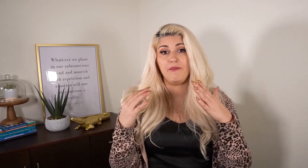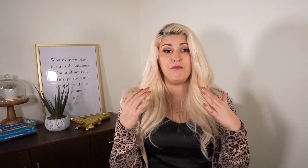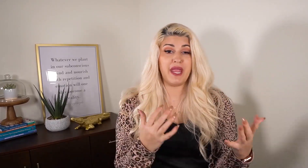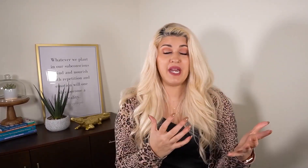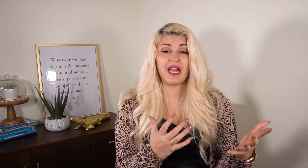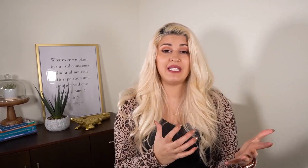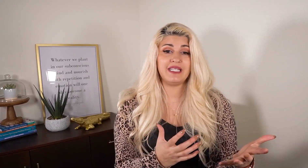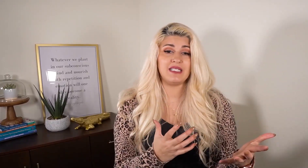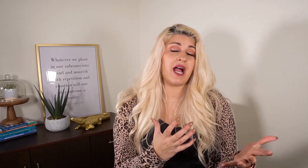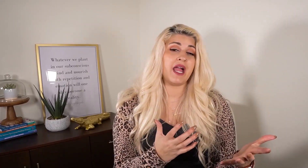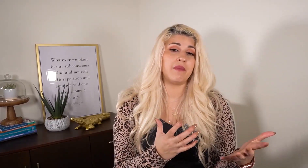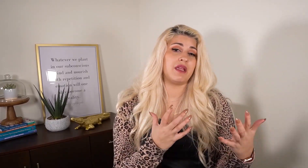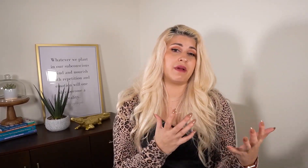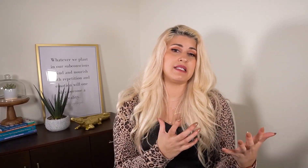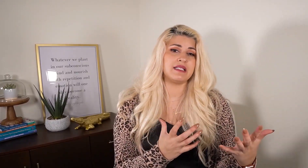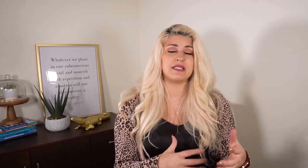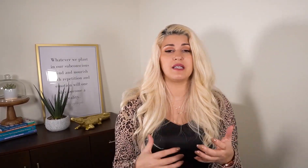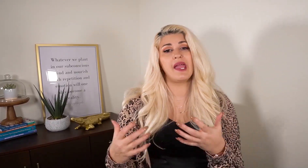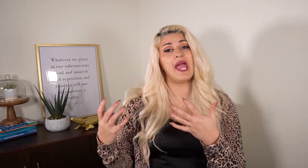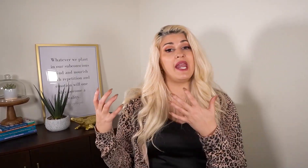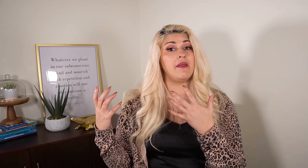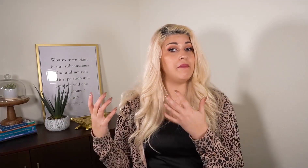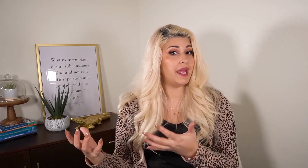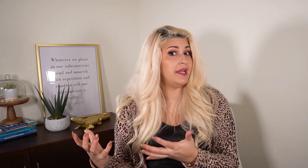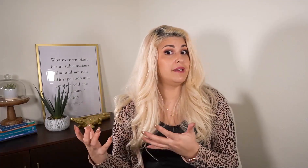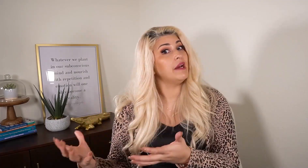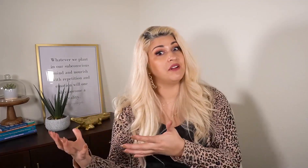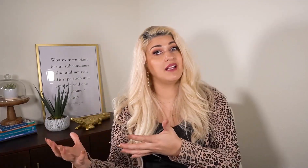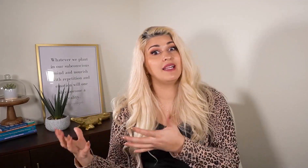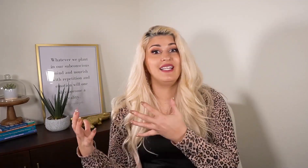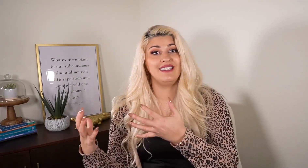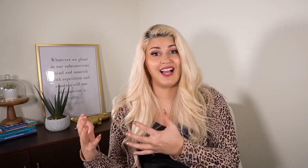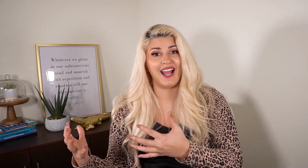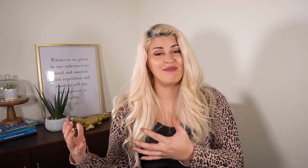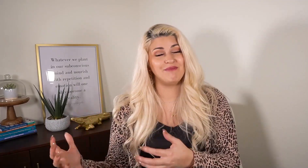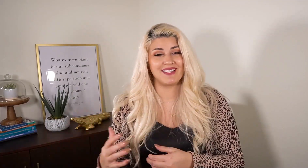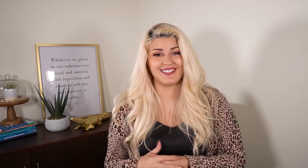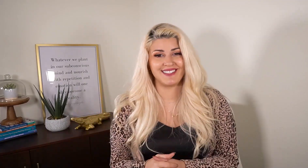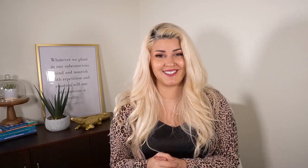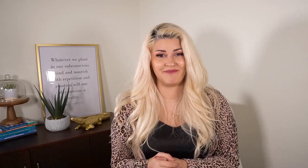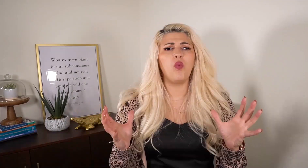I may not need time in my sentence, and I may definitely need time in my sentence.